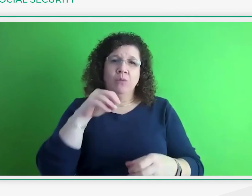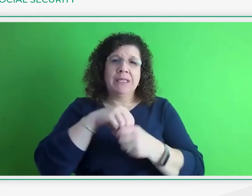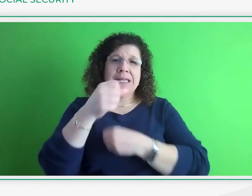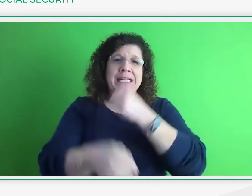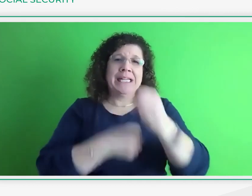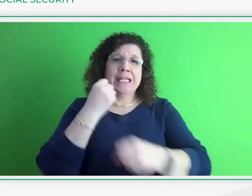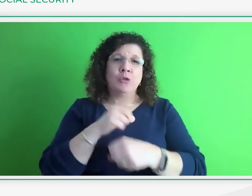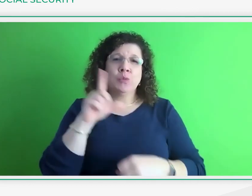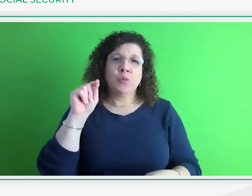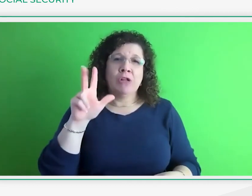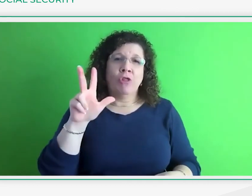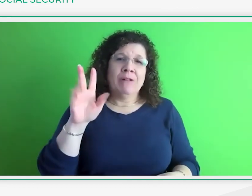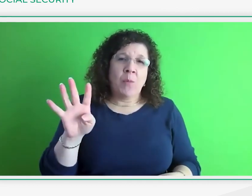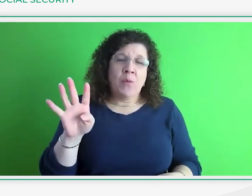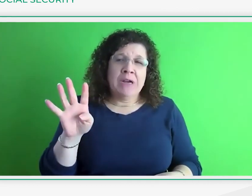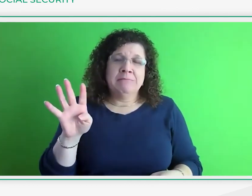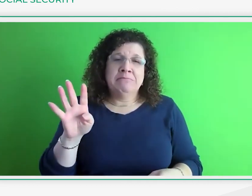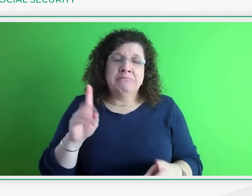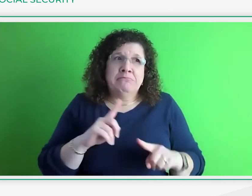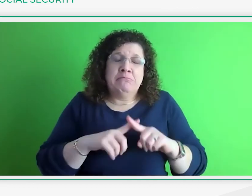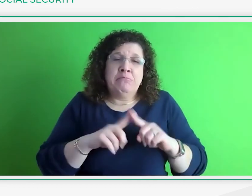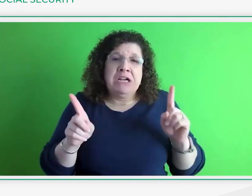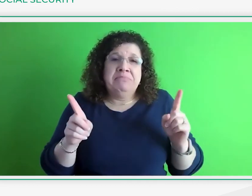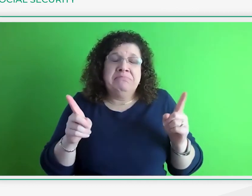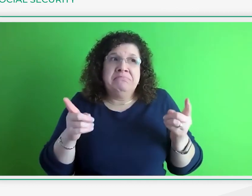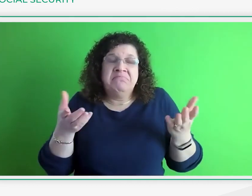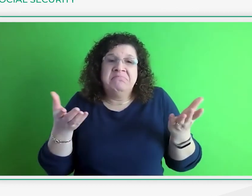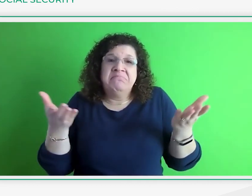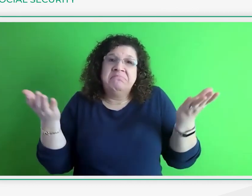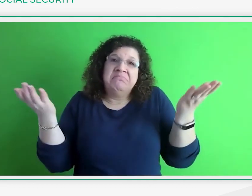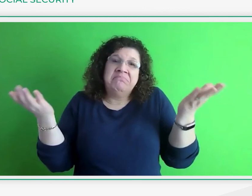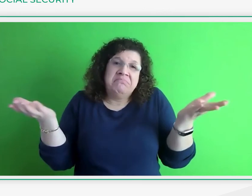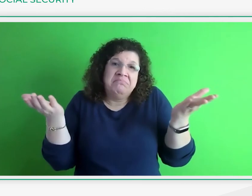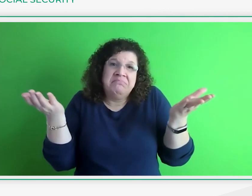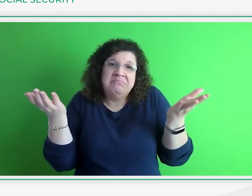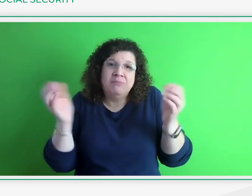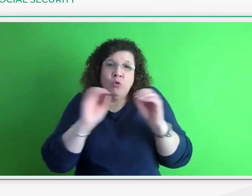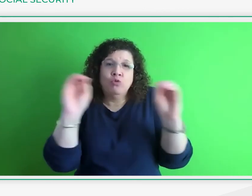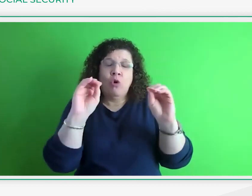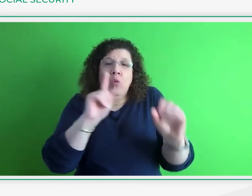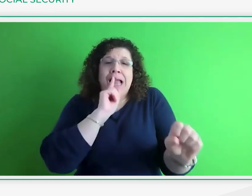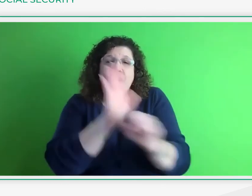it says it could run out in the year 2034, but